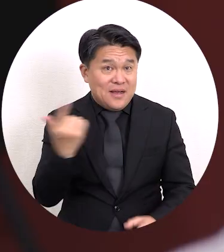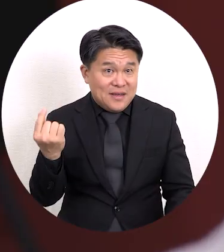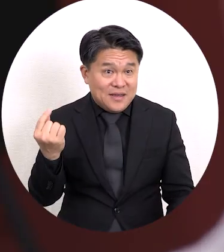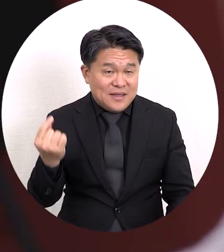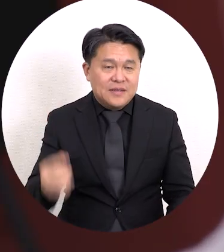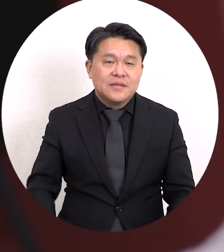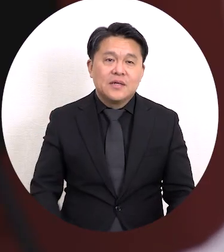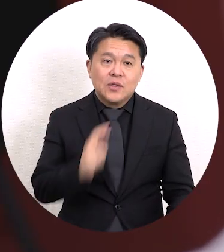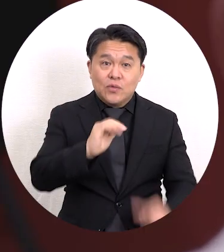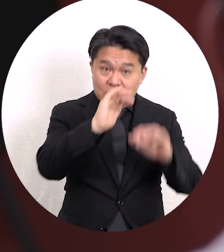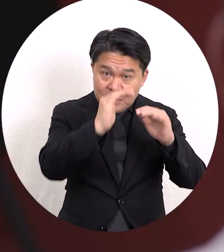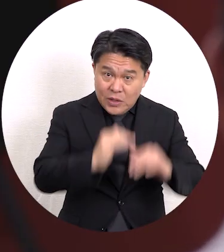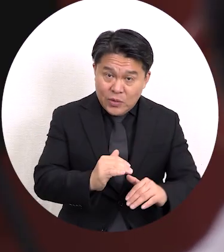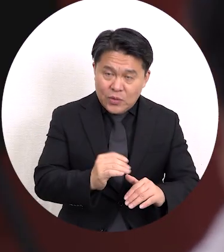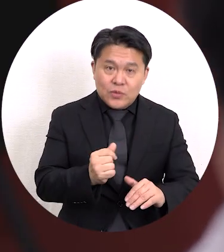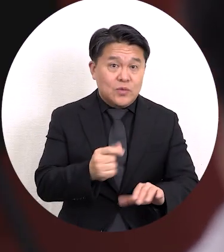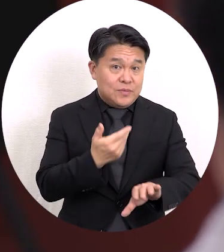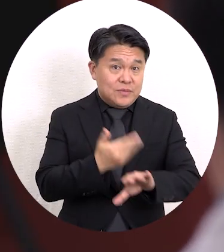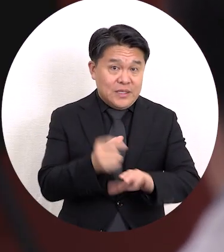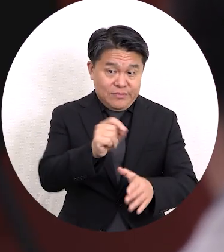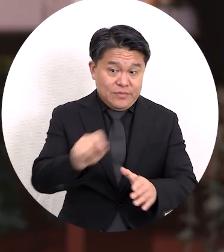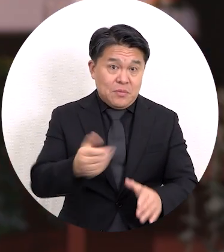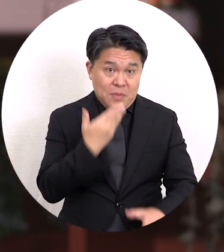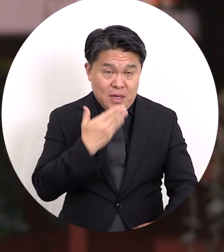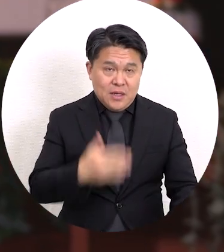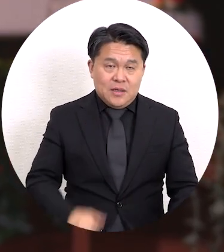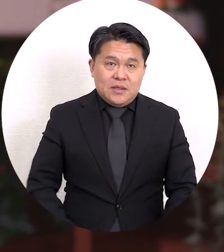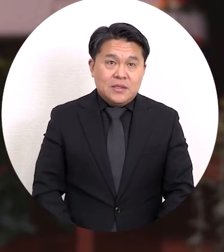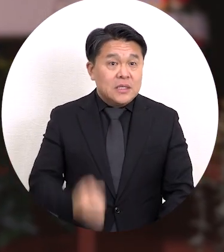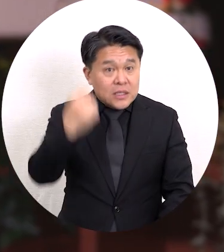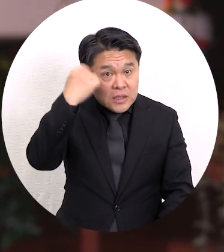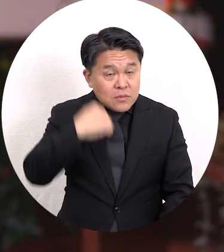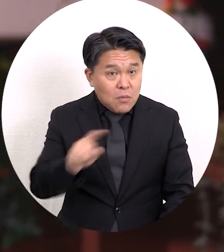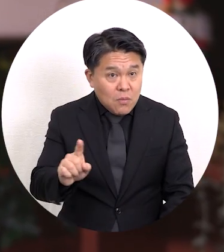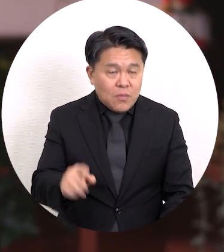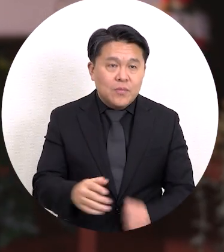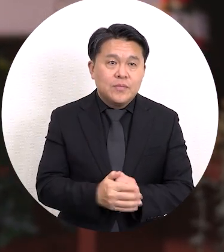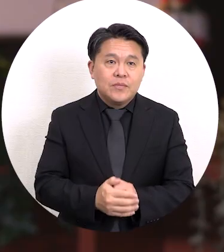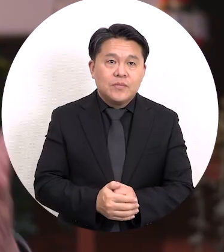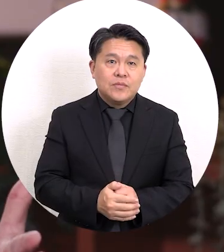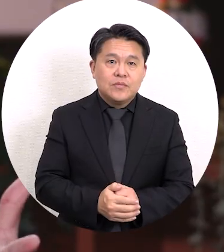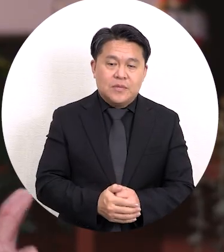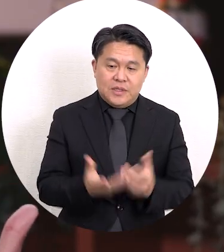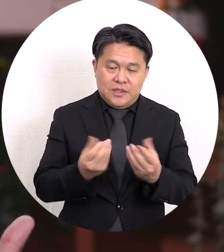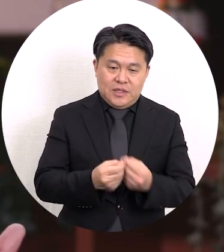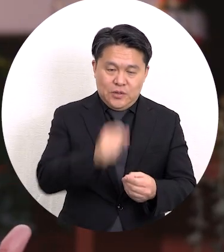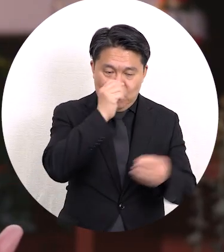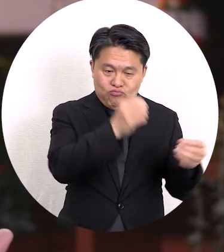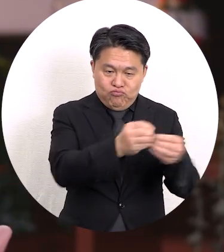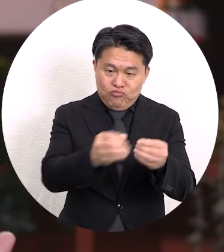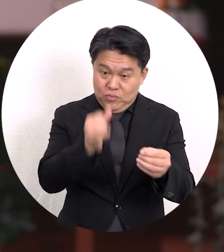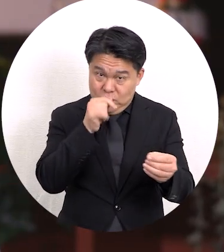However, with lyrics you can write them differently. It's like a good sentence, right? But there's this...